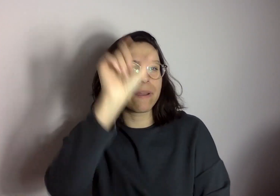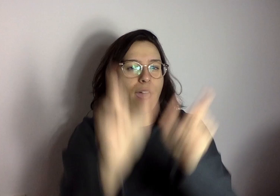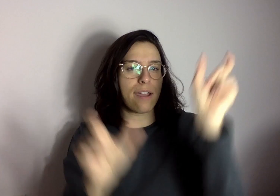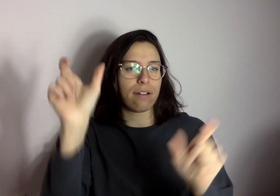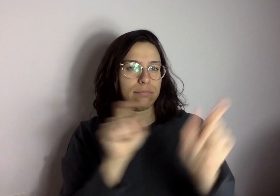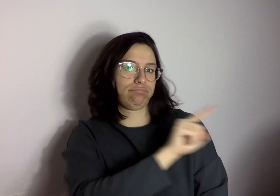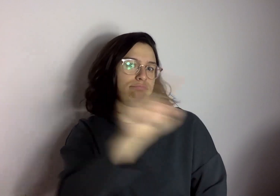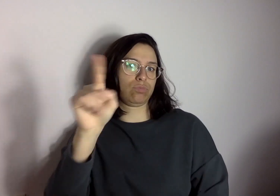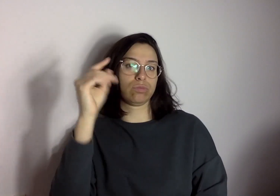it also depends on the person.